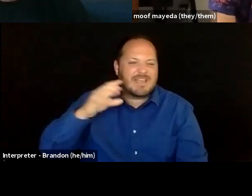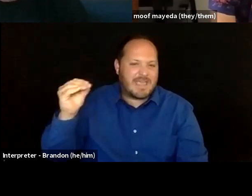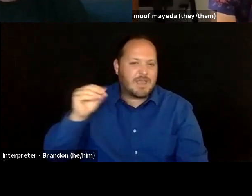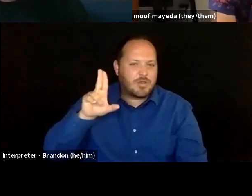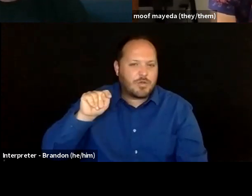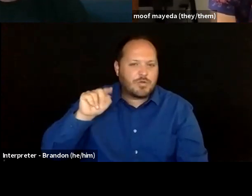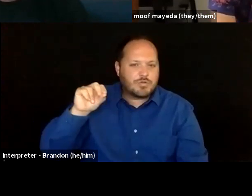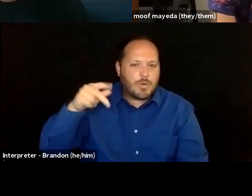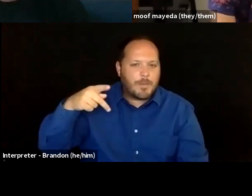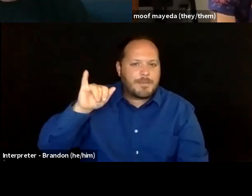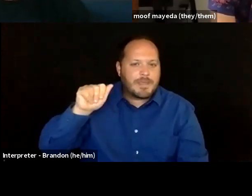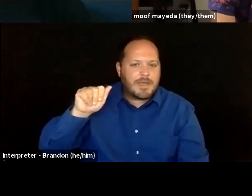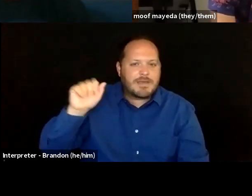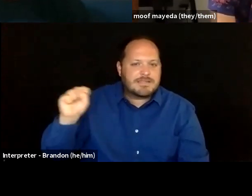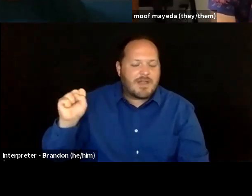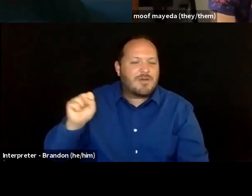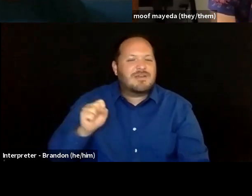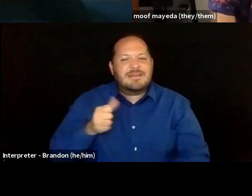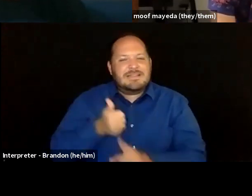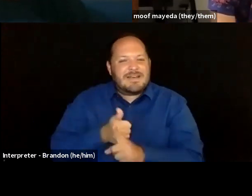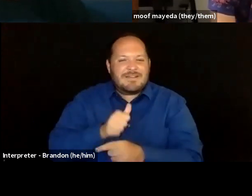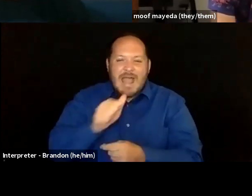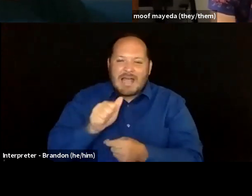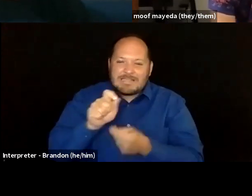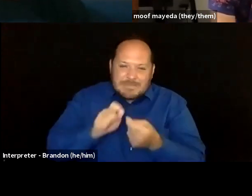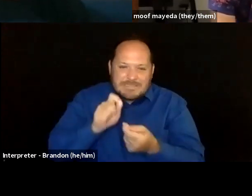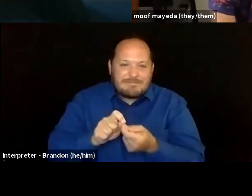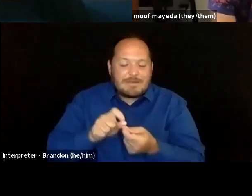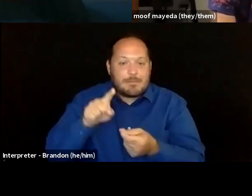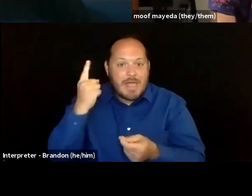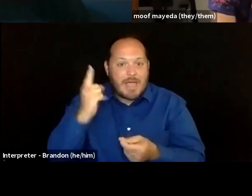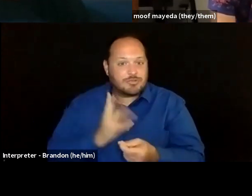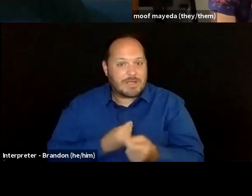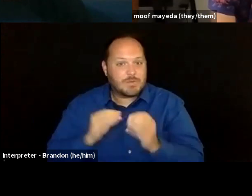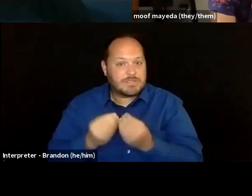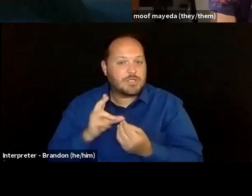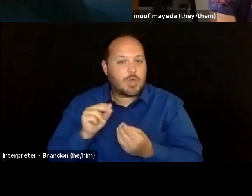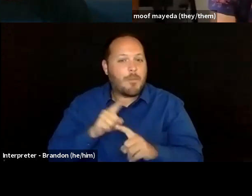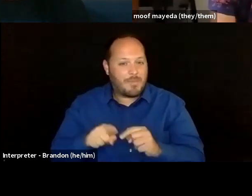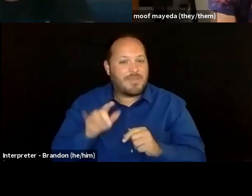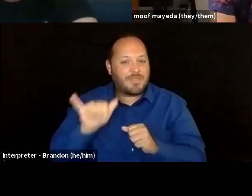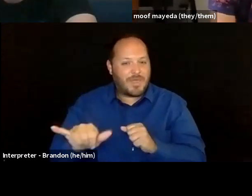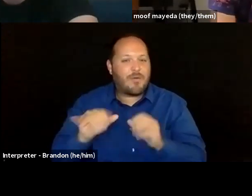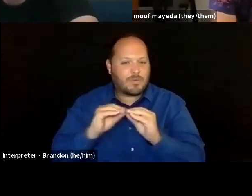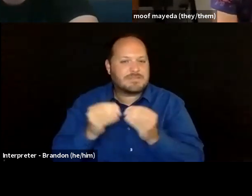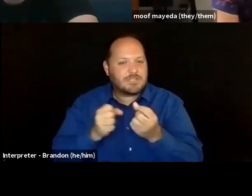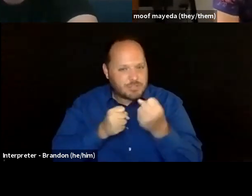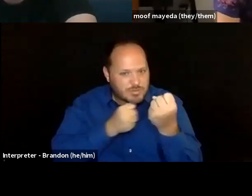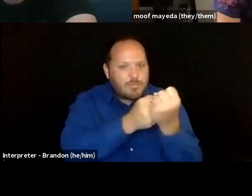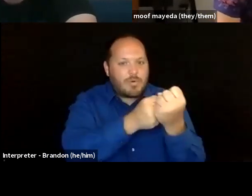the country including Dana Dede, my actual favorite, favorite trans artist ever of all time.